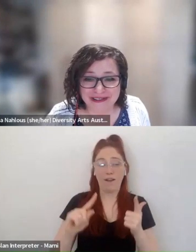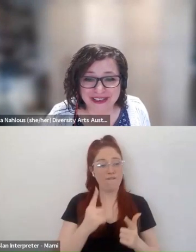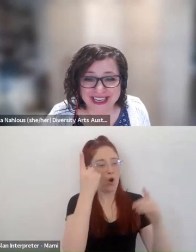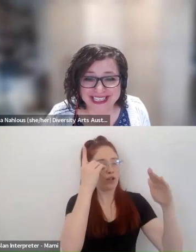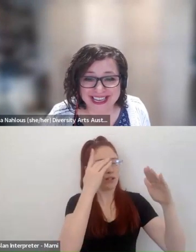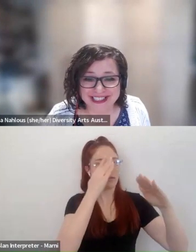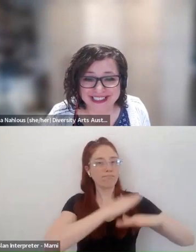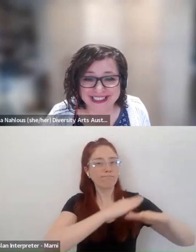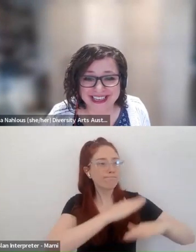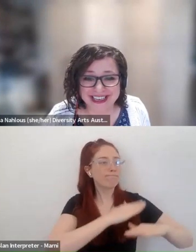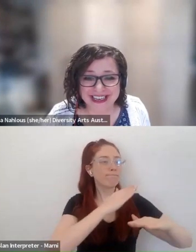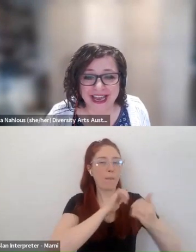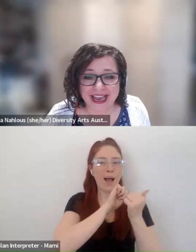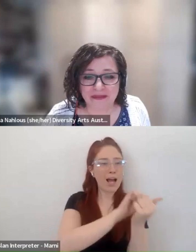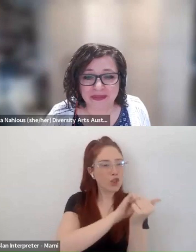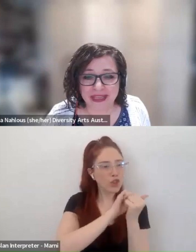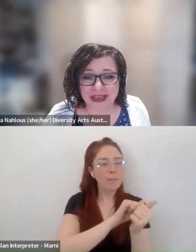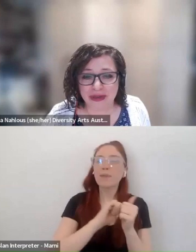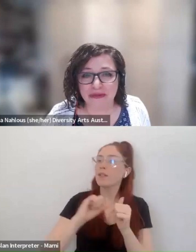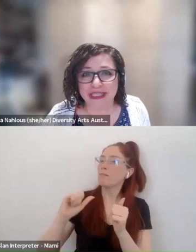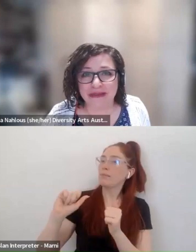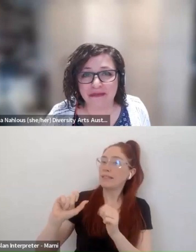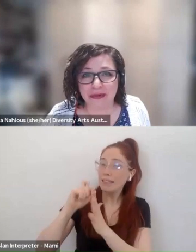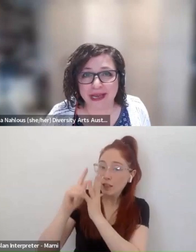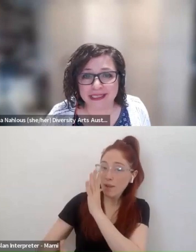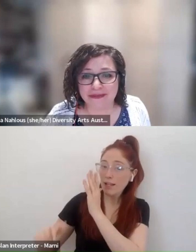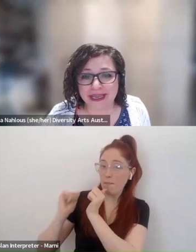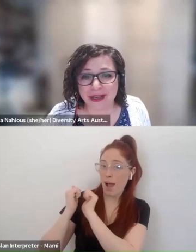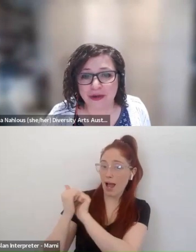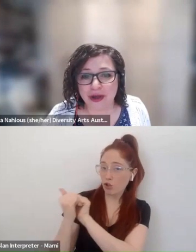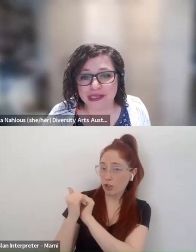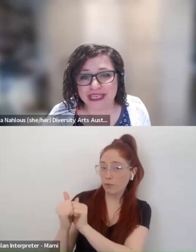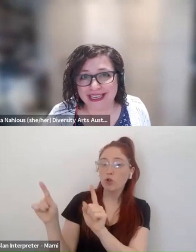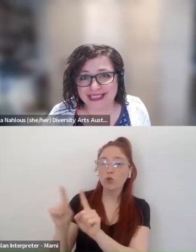organizations. And we're really proud to be co hosting these